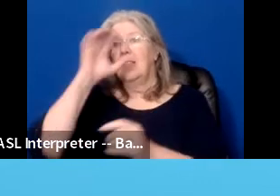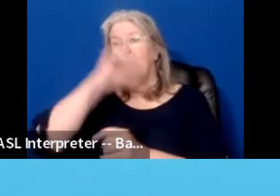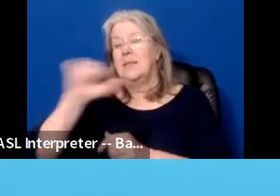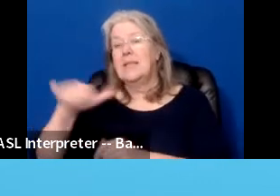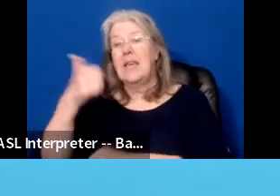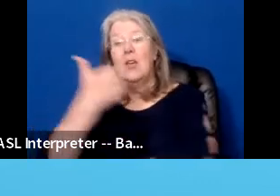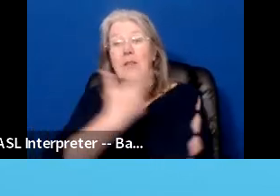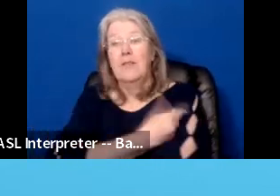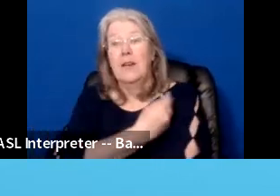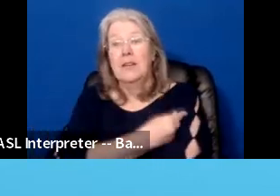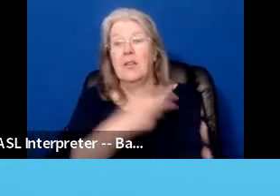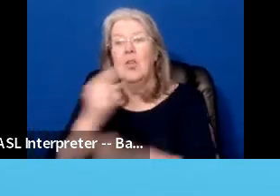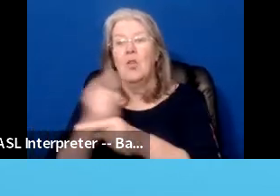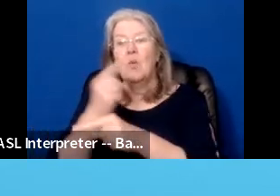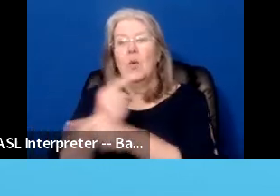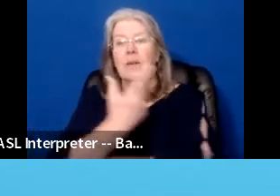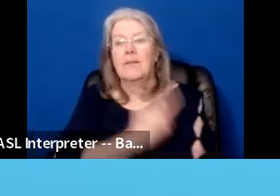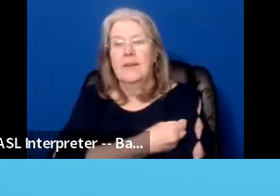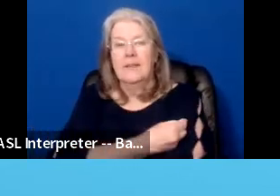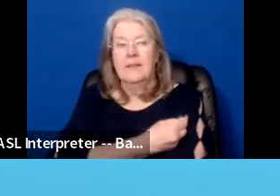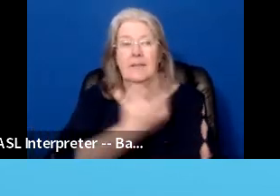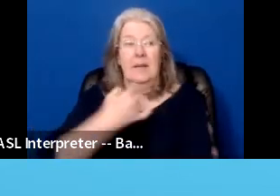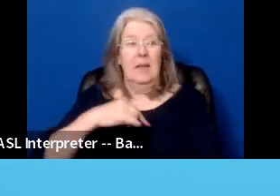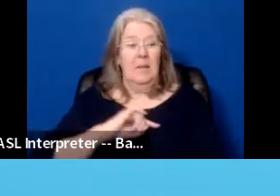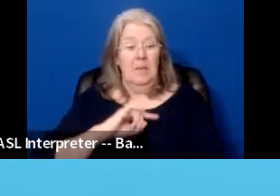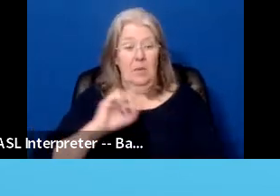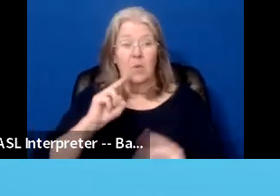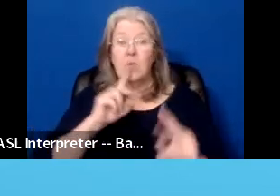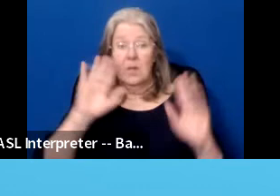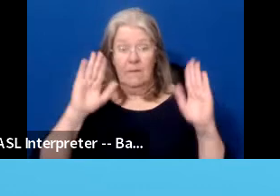I think that, while we're focusing on COVID-19 vaccination